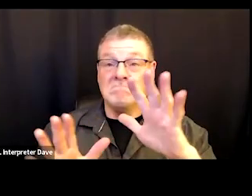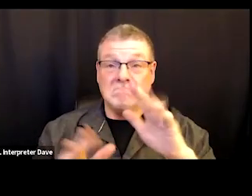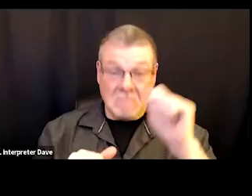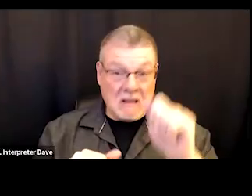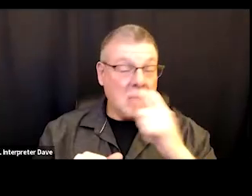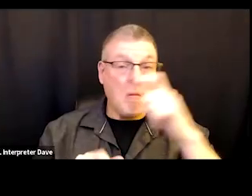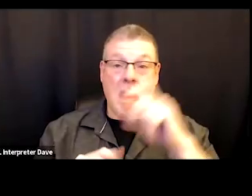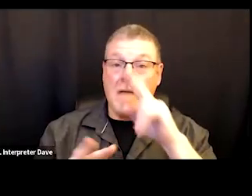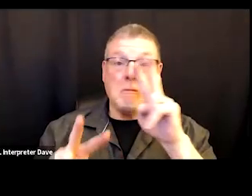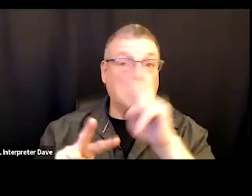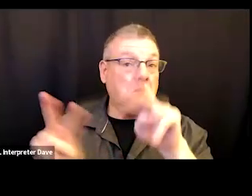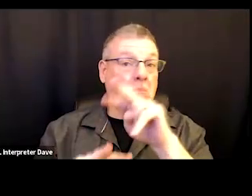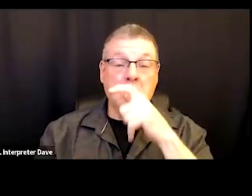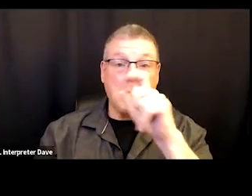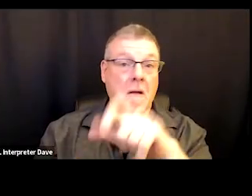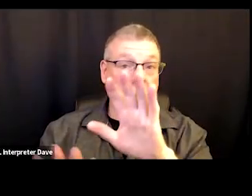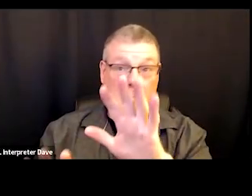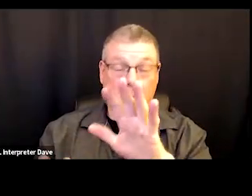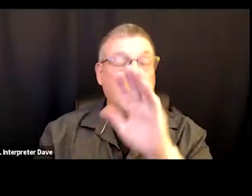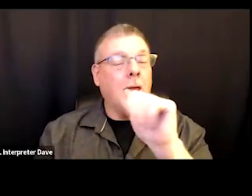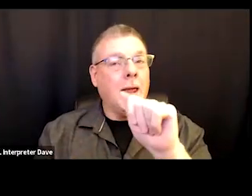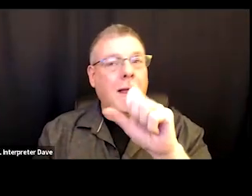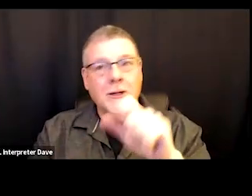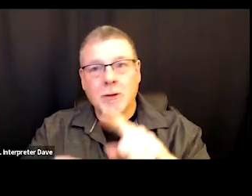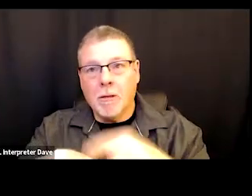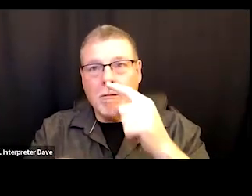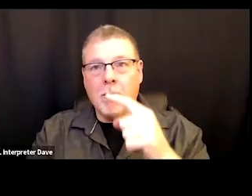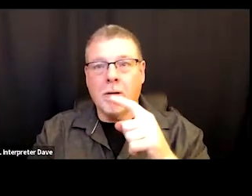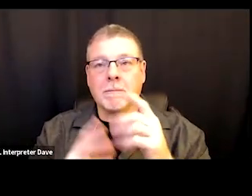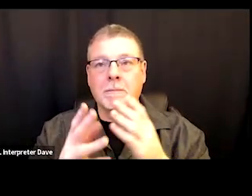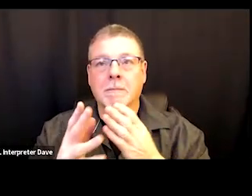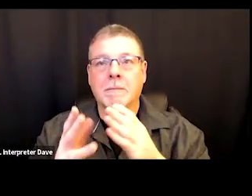so long as it's facilitated via a recorded process